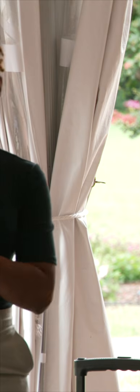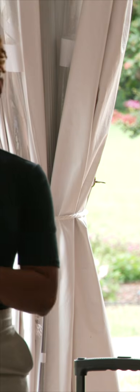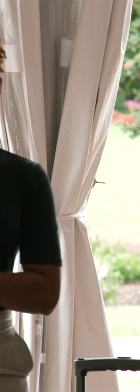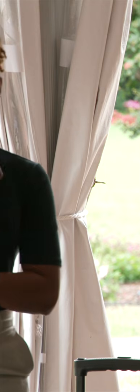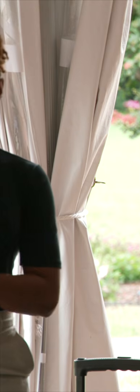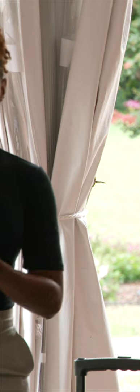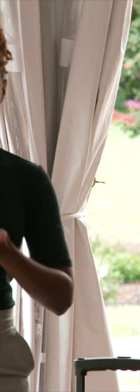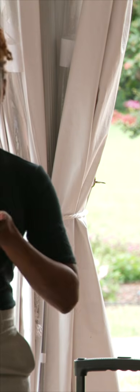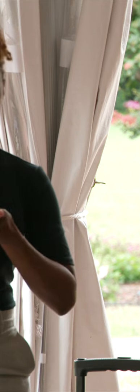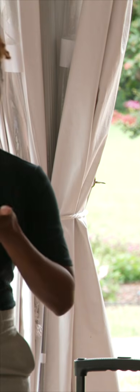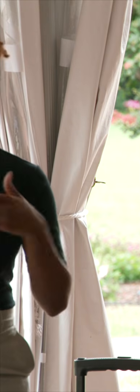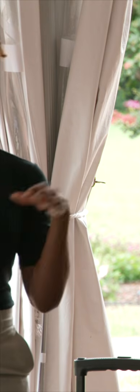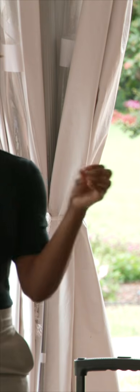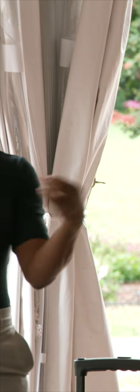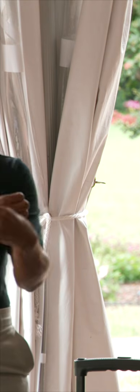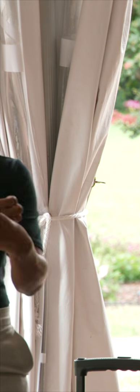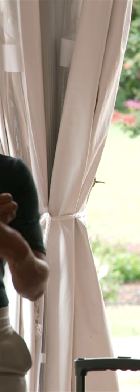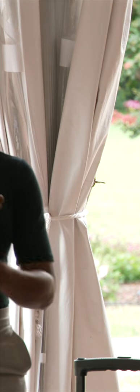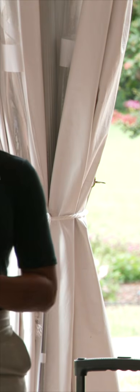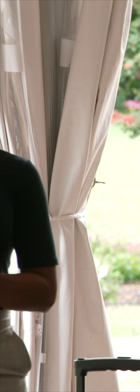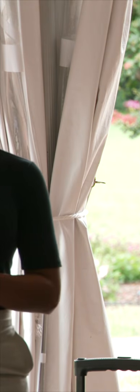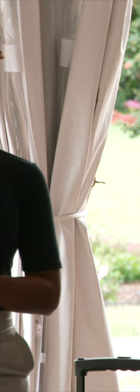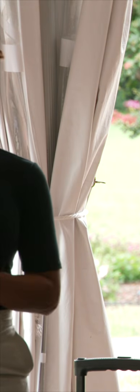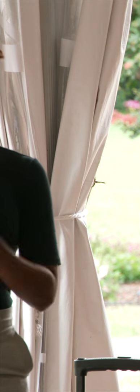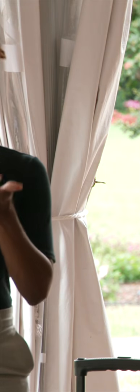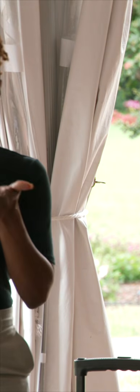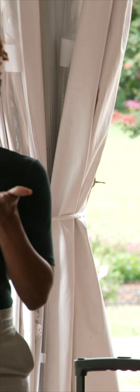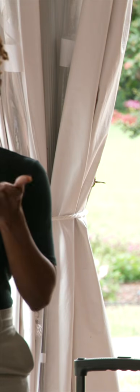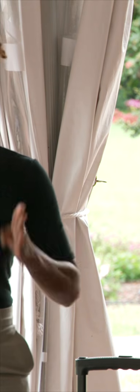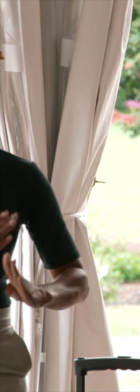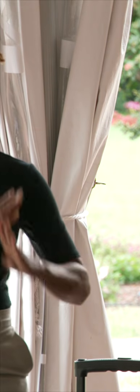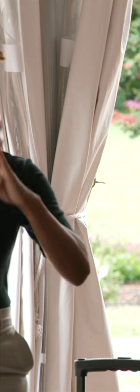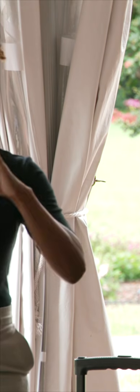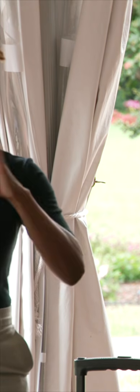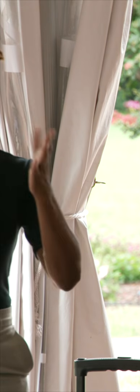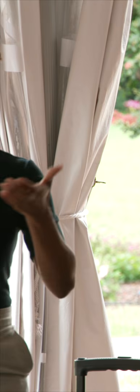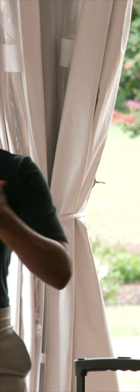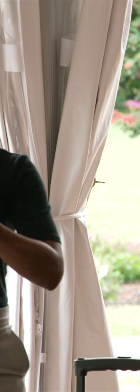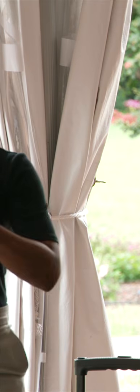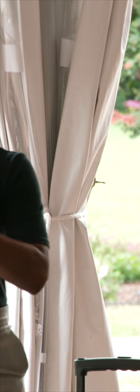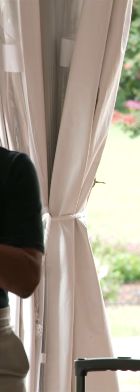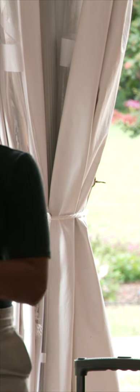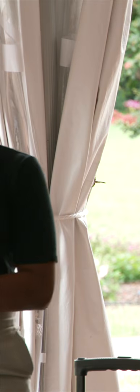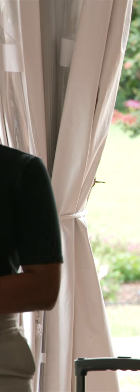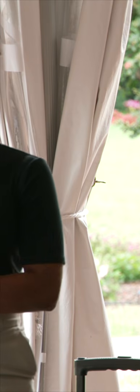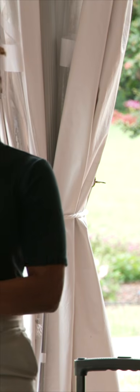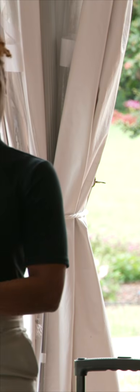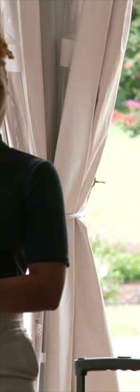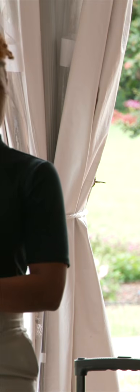Human Research Protection, to collaborate with Howard County. And when they say HoCo, I thought,